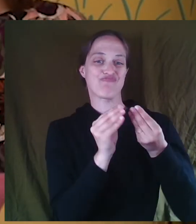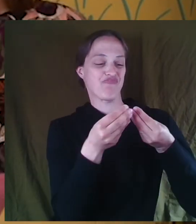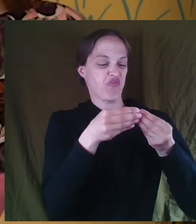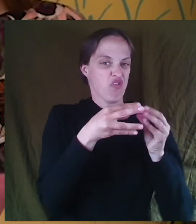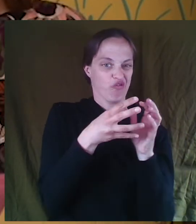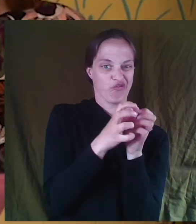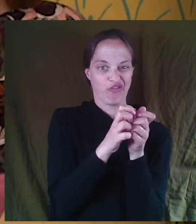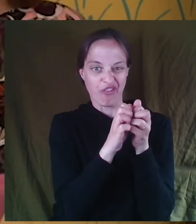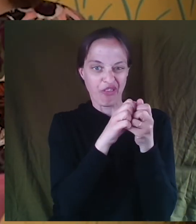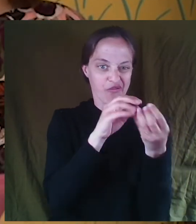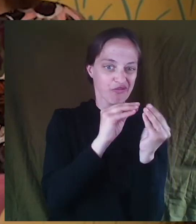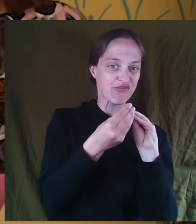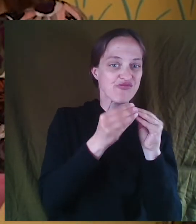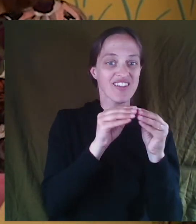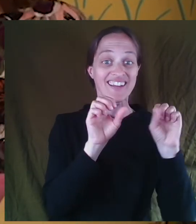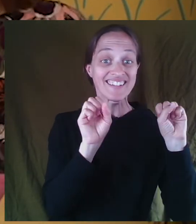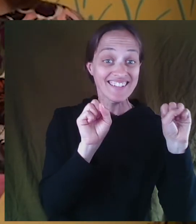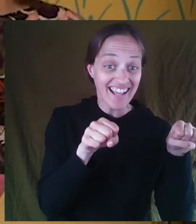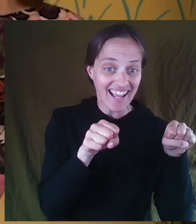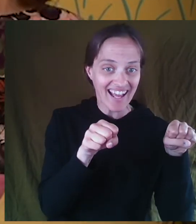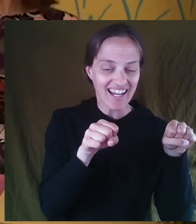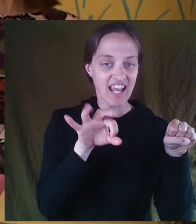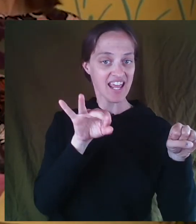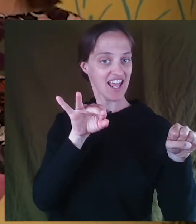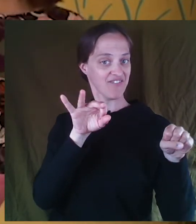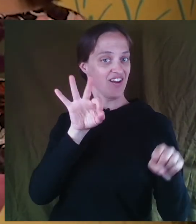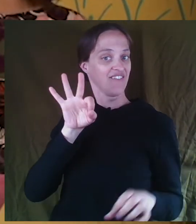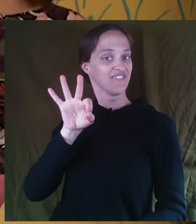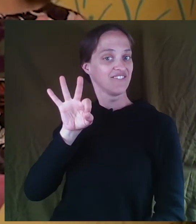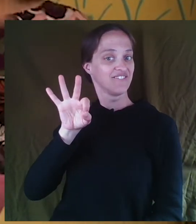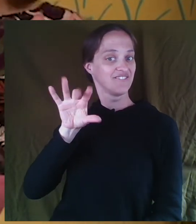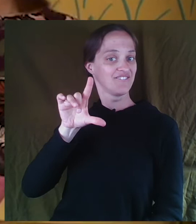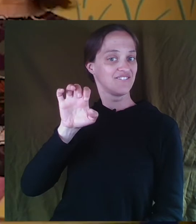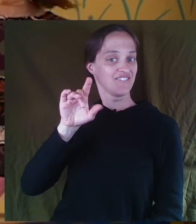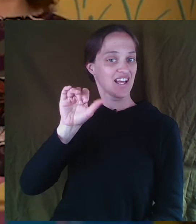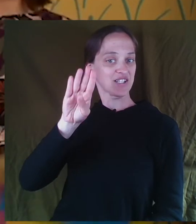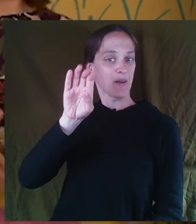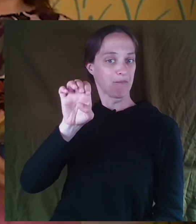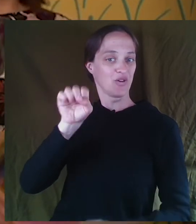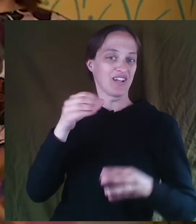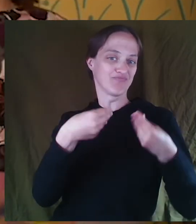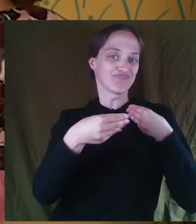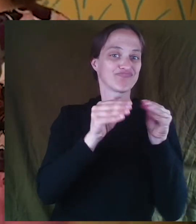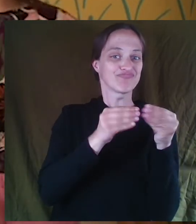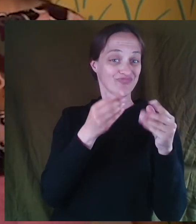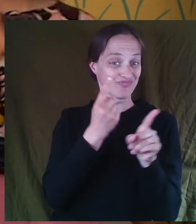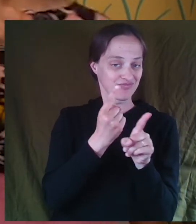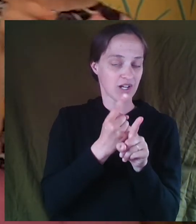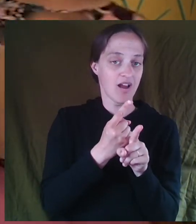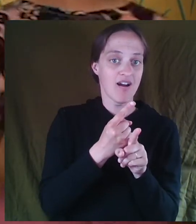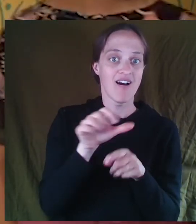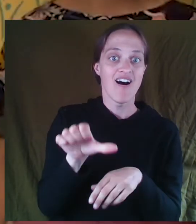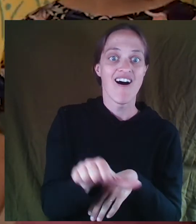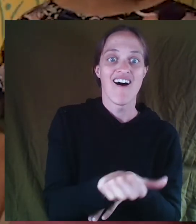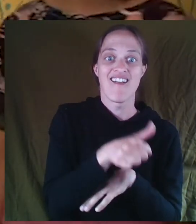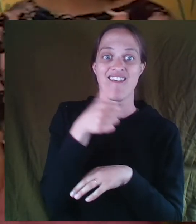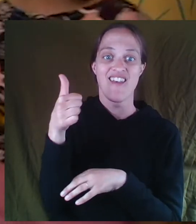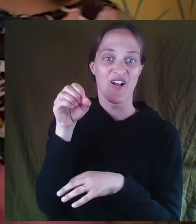you can bend it and squish it and move it around, something that's flexible. I've got another one for you. Are you ready?